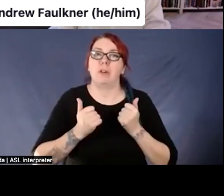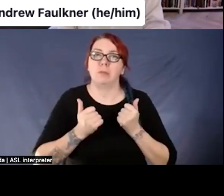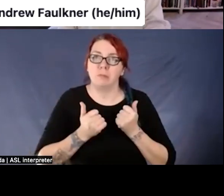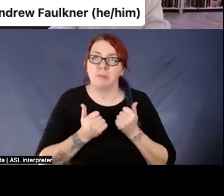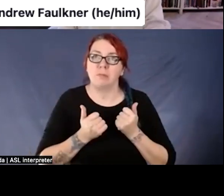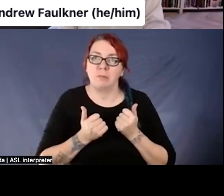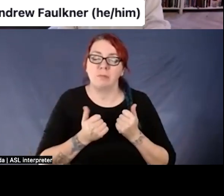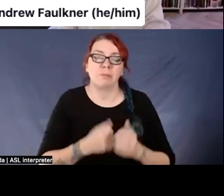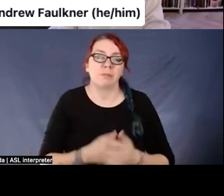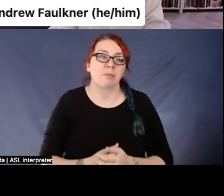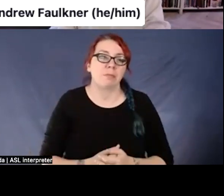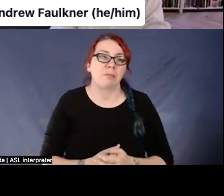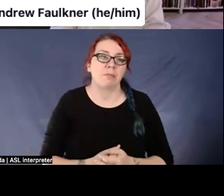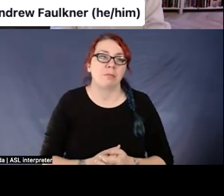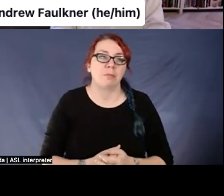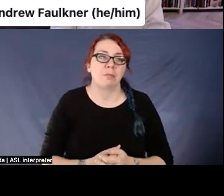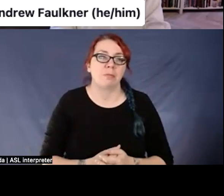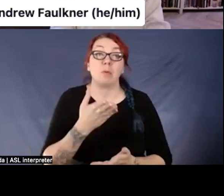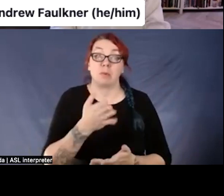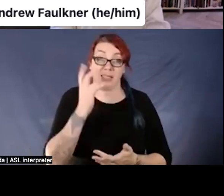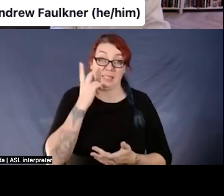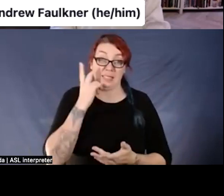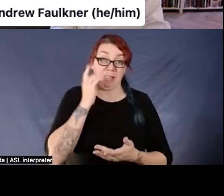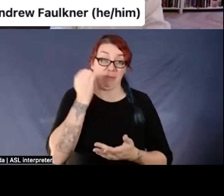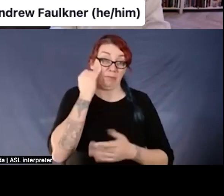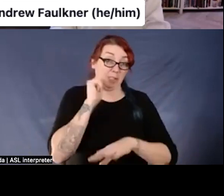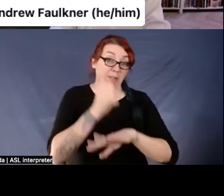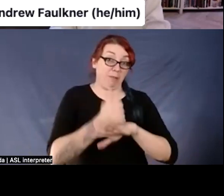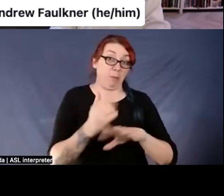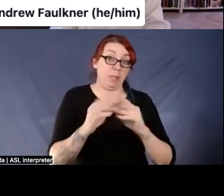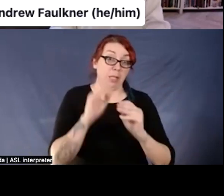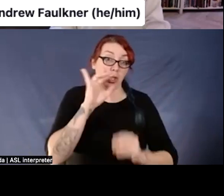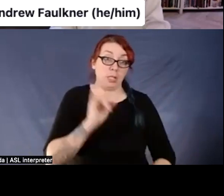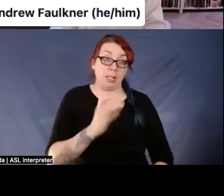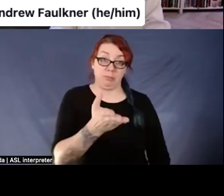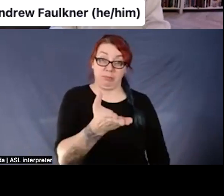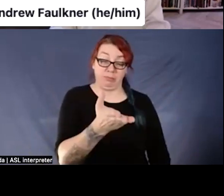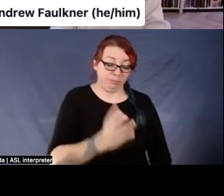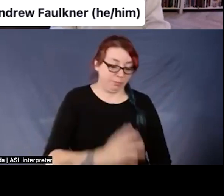quick little booking form here, you send it off to the person, say, "Here's when I'm available,